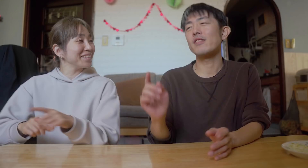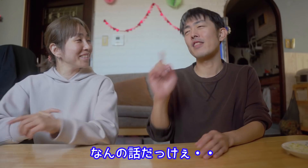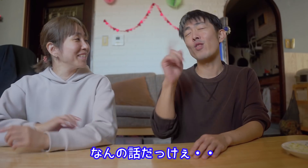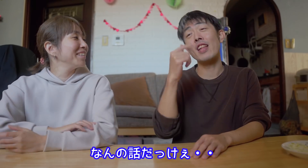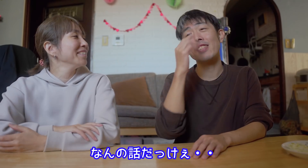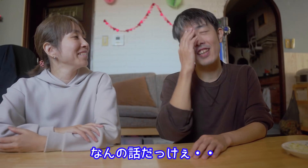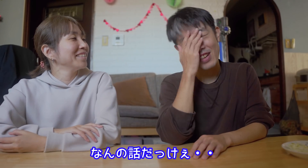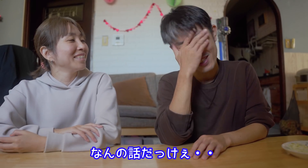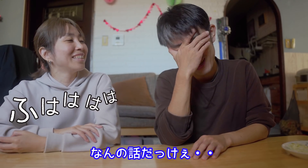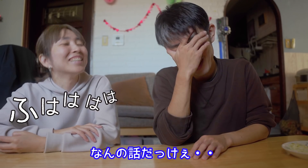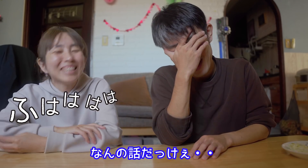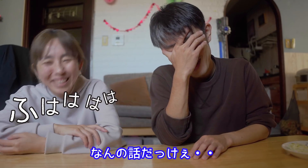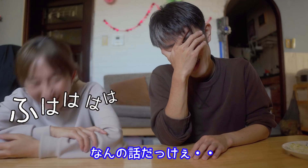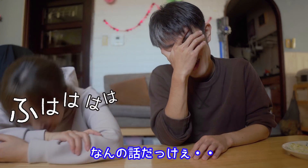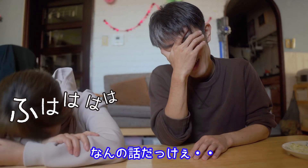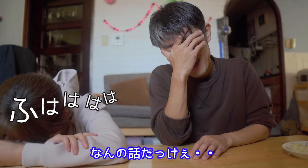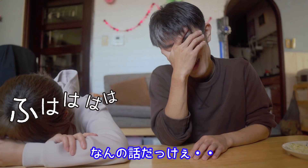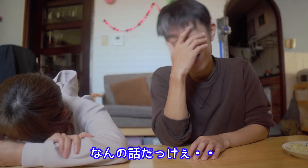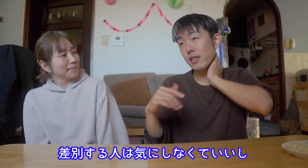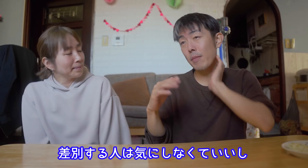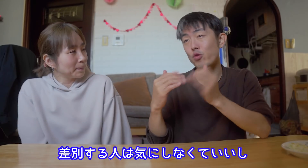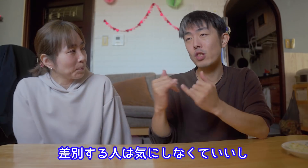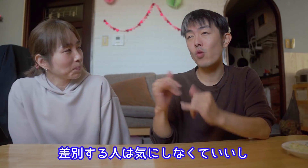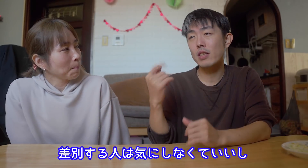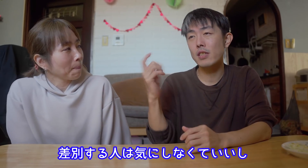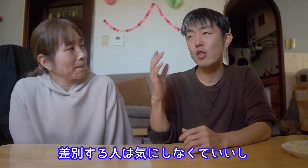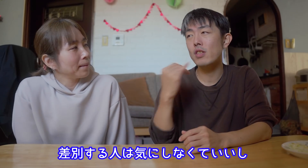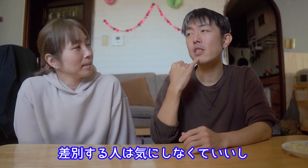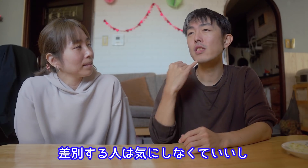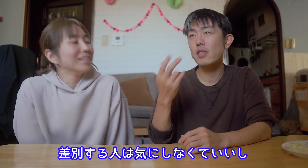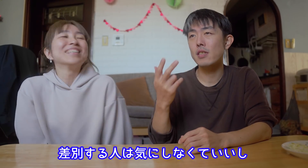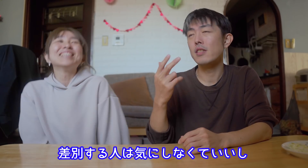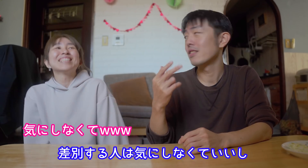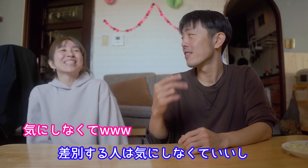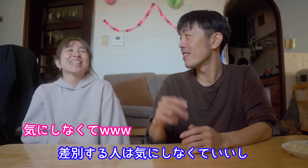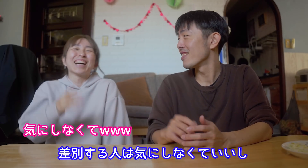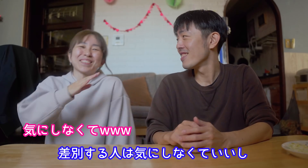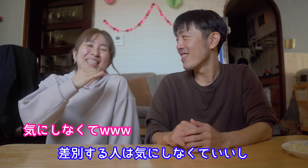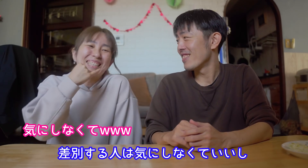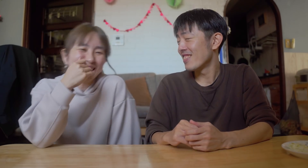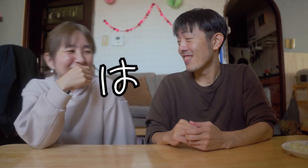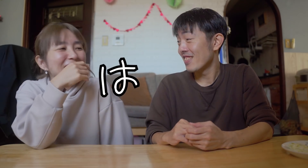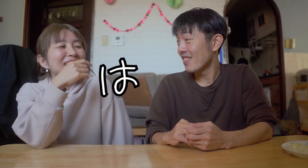(Dad)I don't know what you're talking about... (Dad)You don't have to worry about people discriminating against you. (Mom)You don't have to worry. LOL Haha